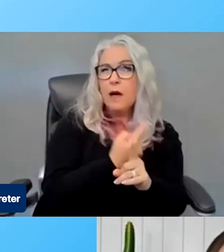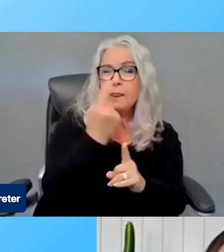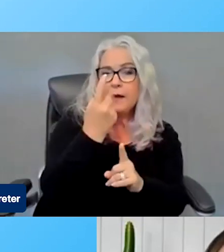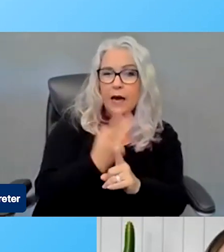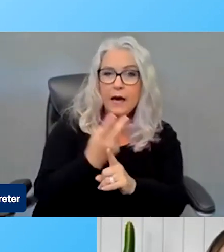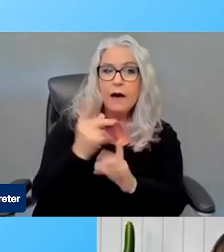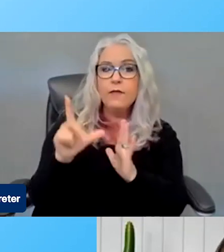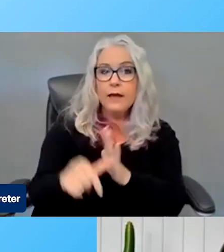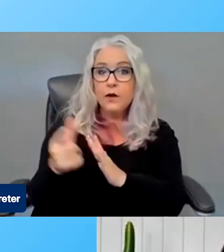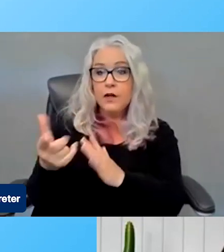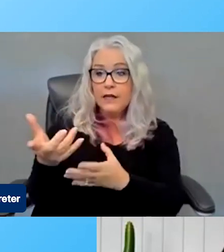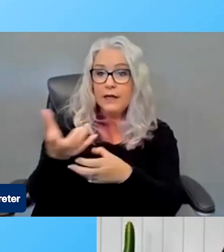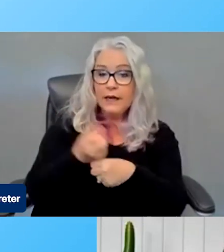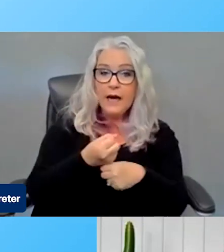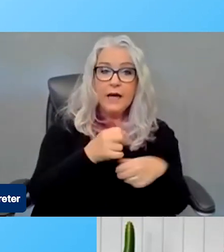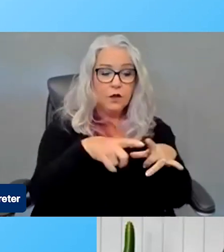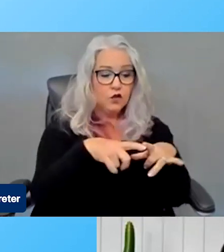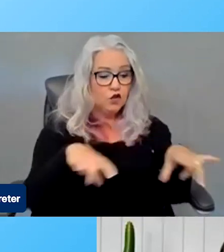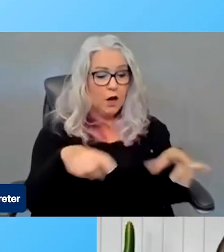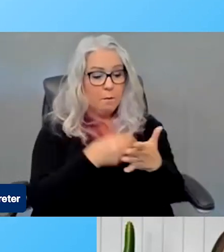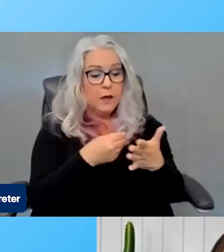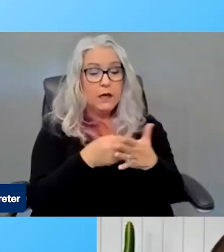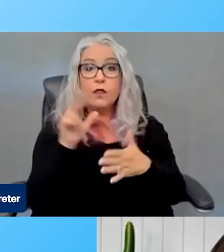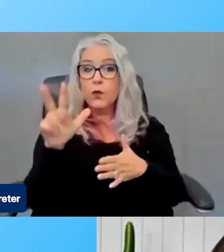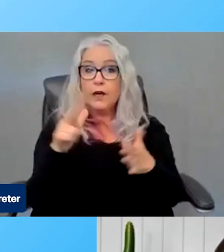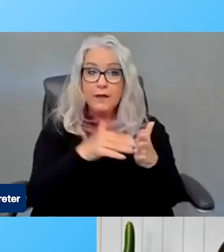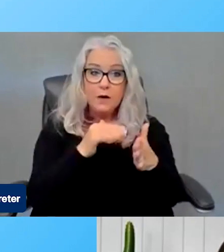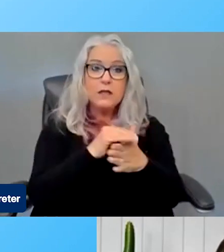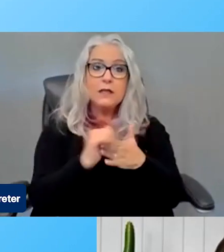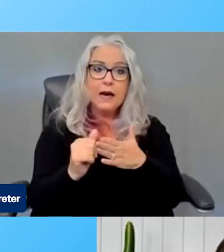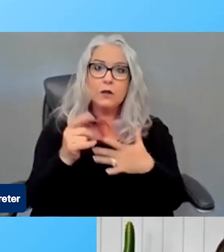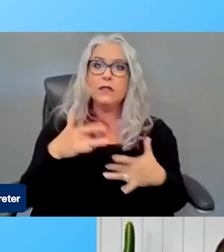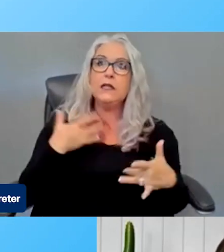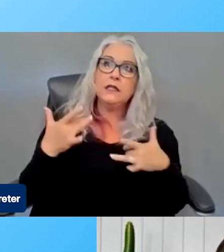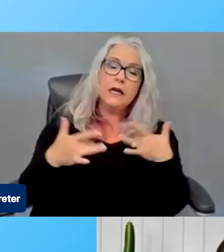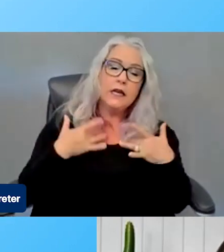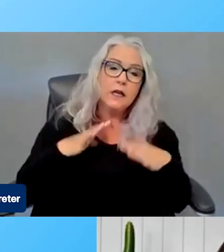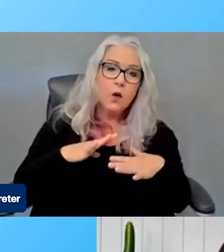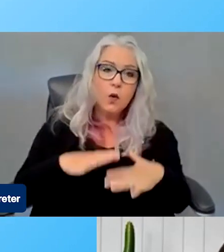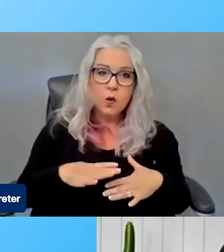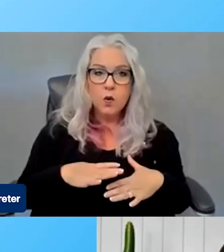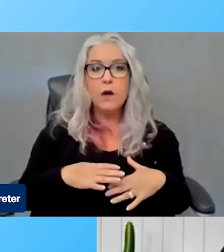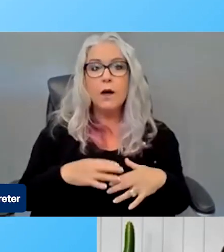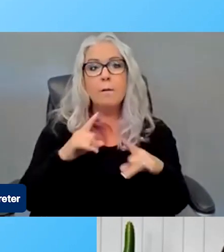received a check for $3,000. He was really excited to have some relief. But disappointed knowing that